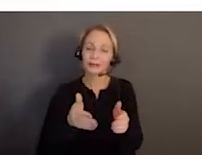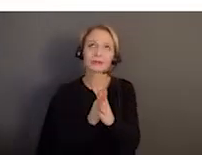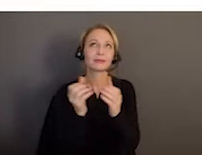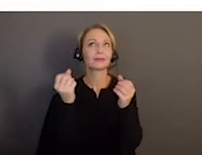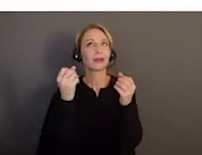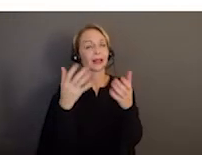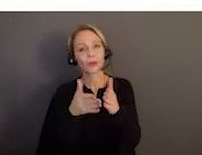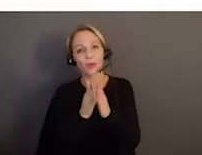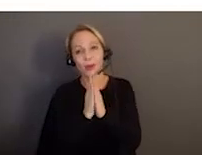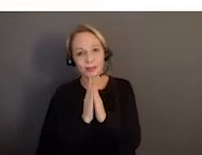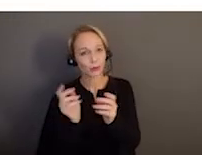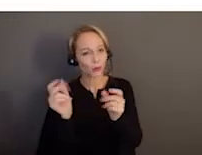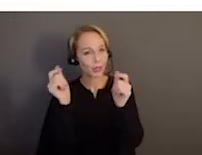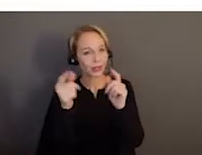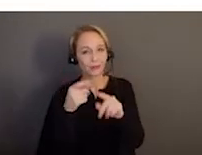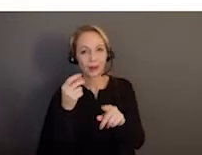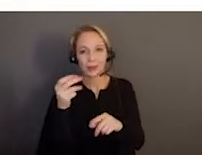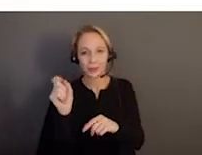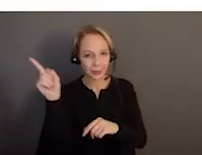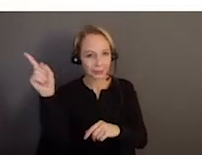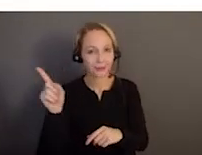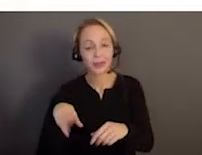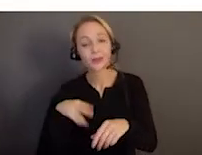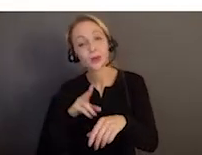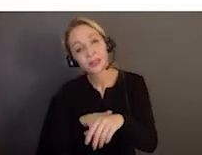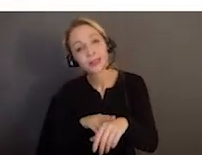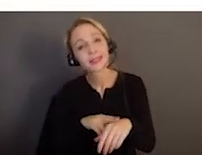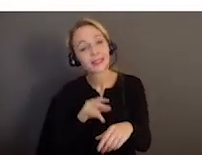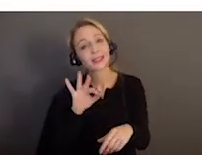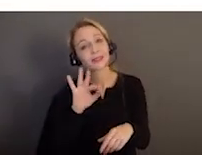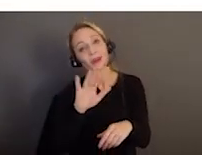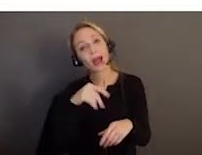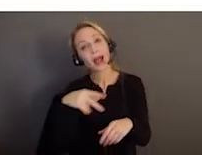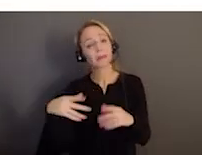FLOW, YOU MAY RECEIVE THOUSANDS OF REQUESTS FROM HubSpot.